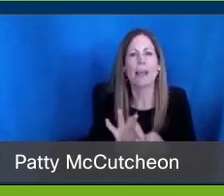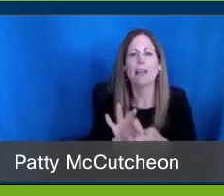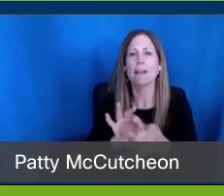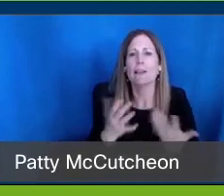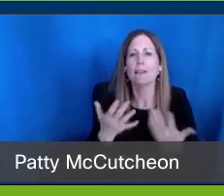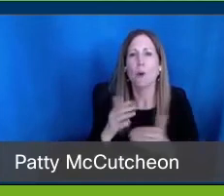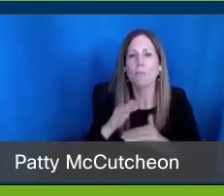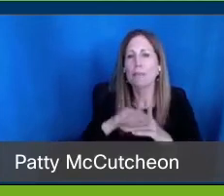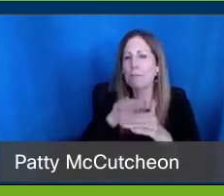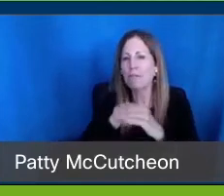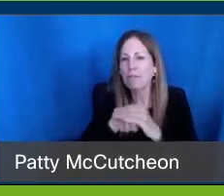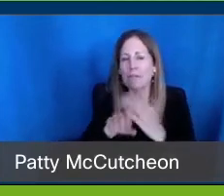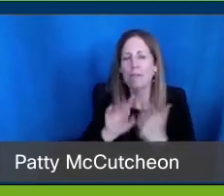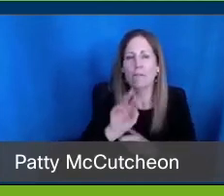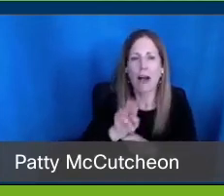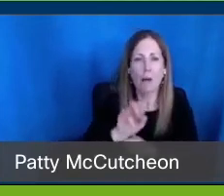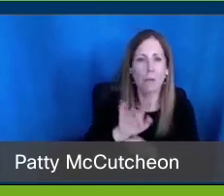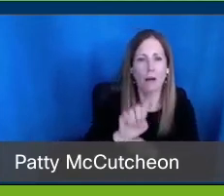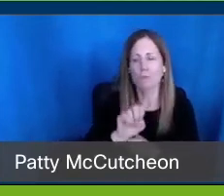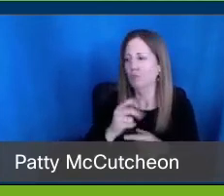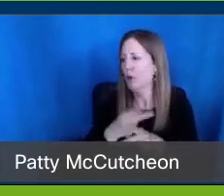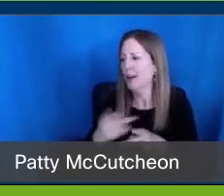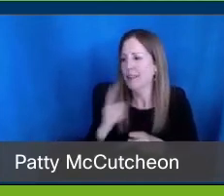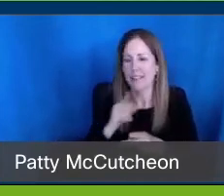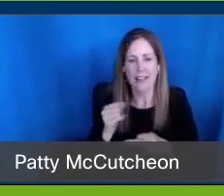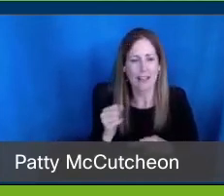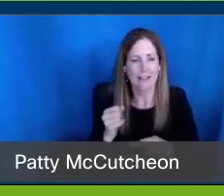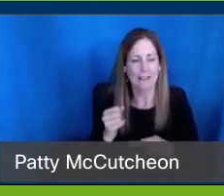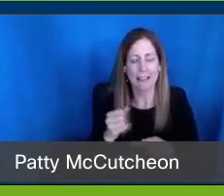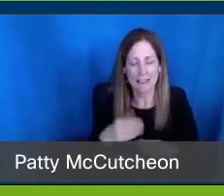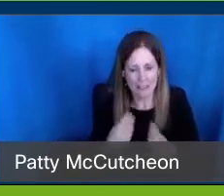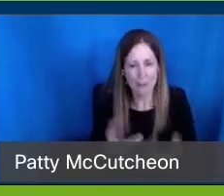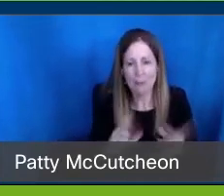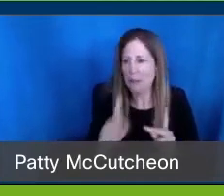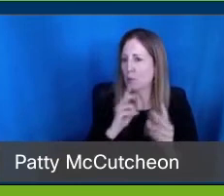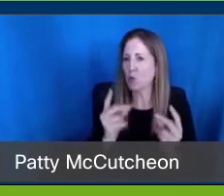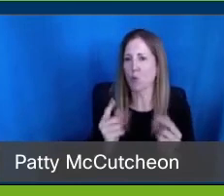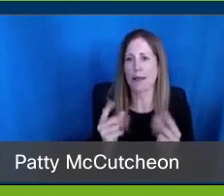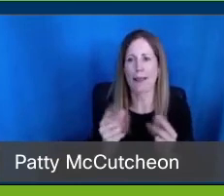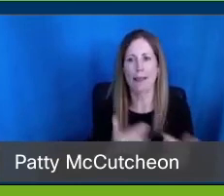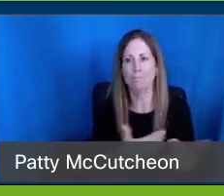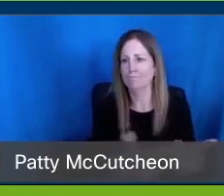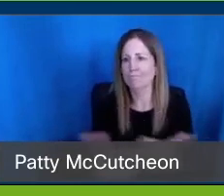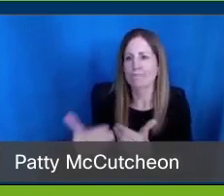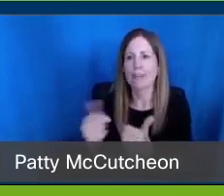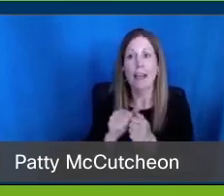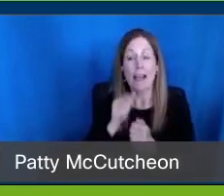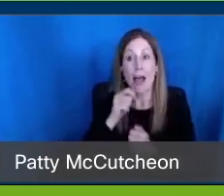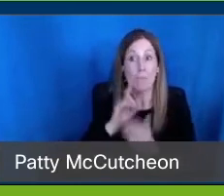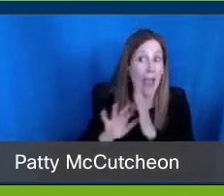and returning value to people that need it, you know, quickly, and not letting great be the enemy of good at times,